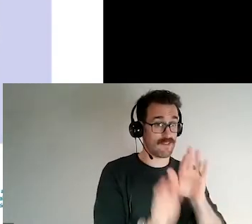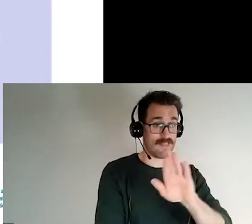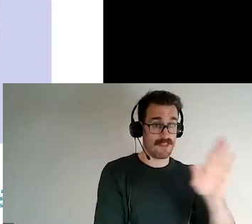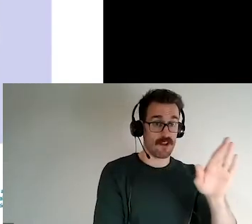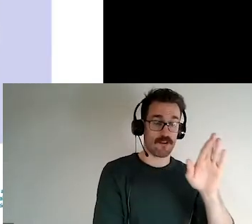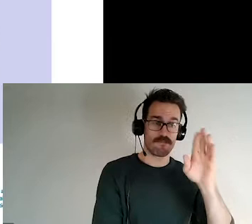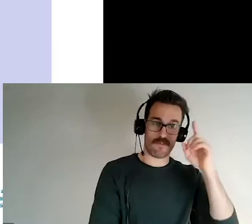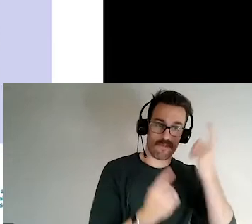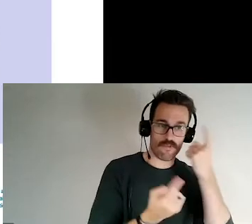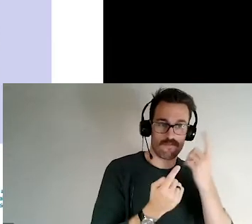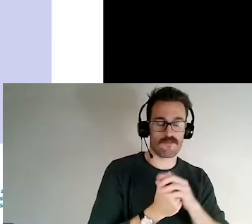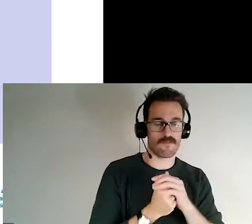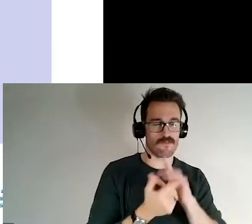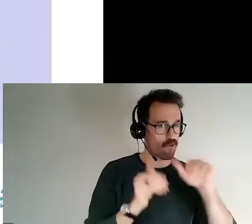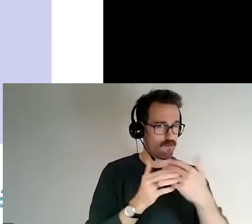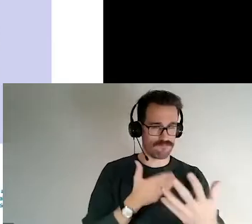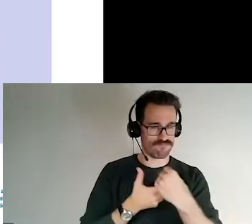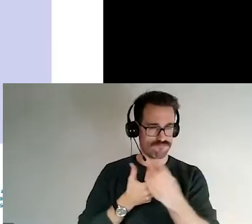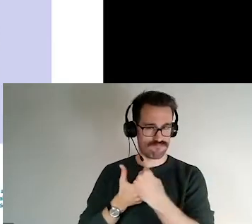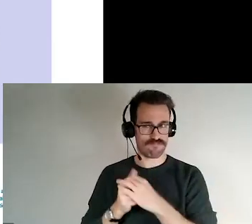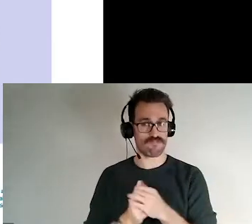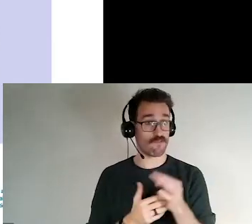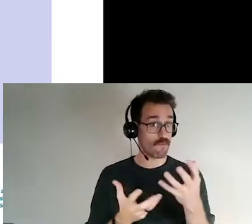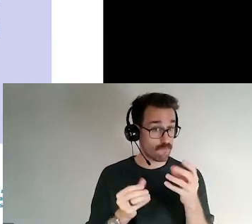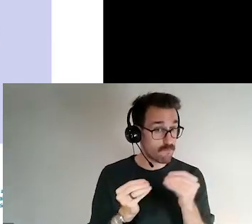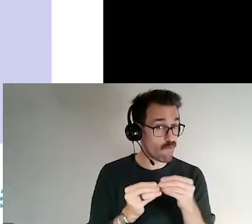Just a little bit more information you can see that we've mostly spoken with women so we do